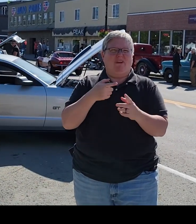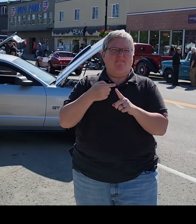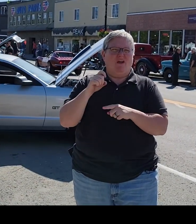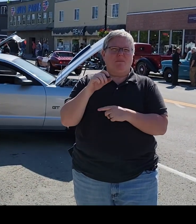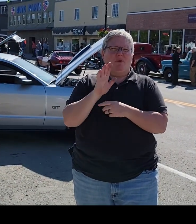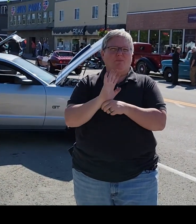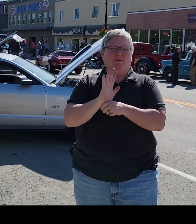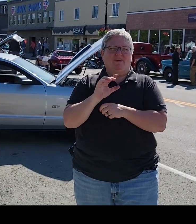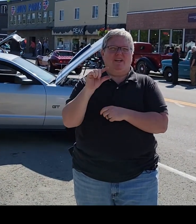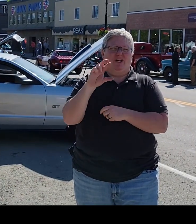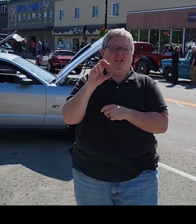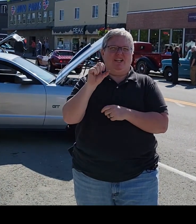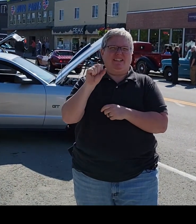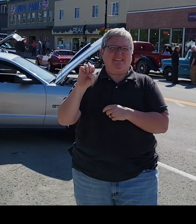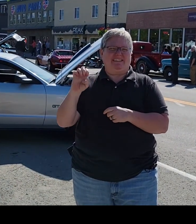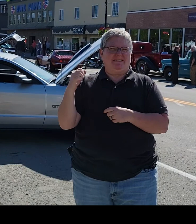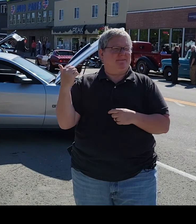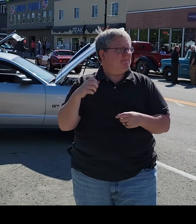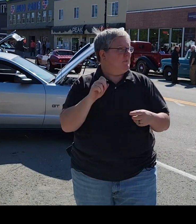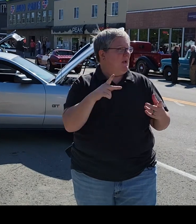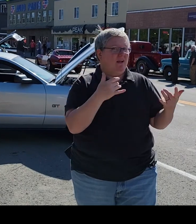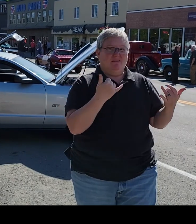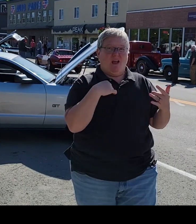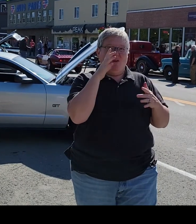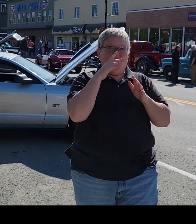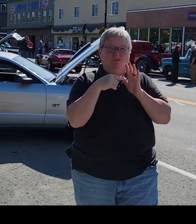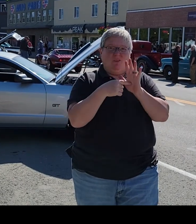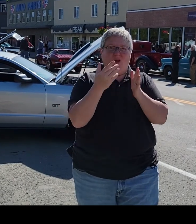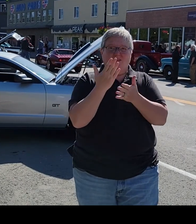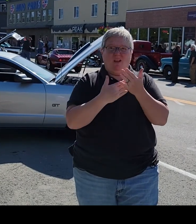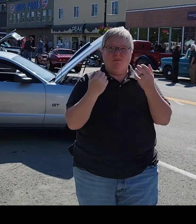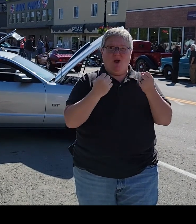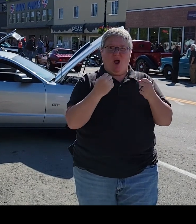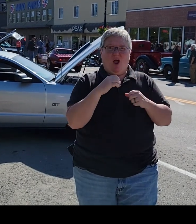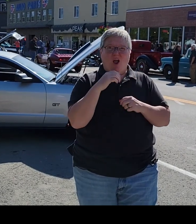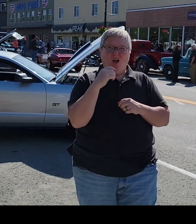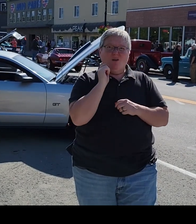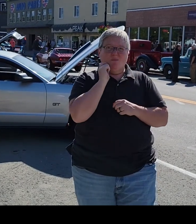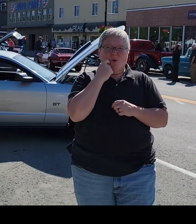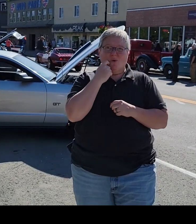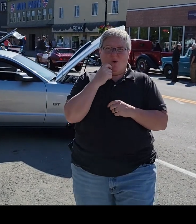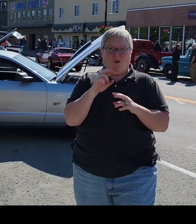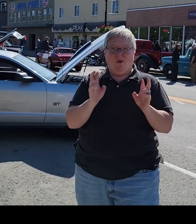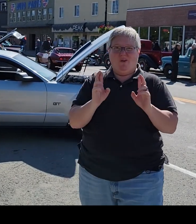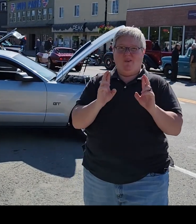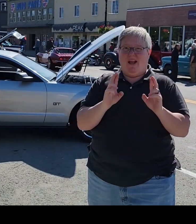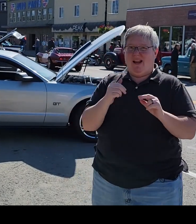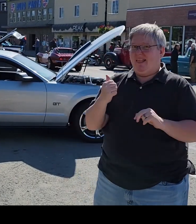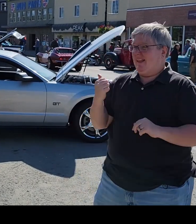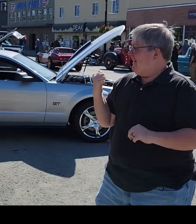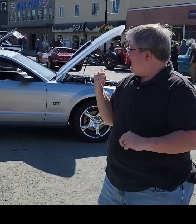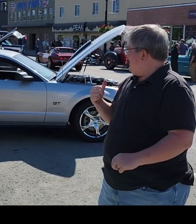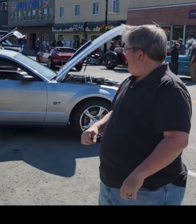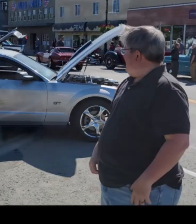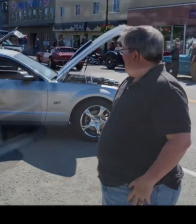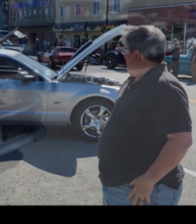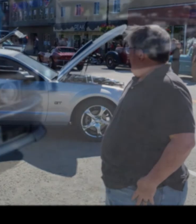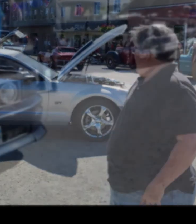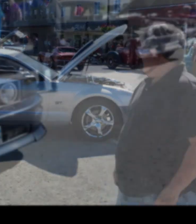from the movie Grease. So okay I'm going to show you some of these cars. They're pretty cool. Ready?